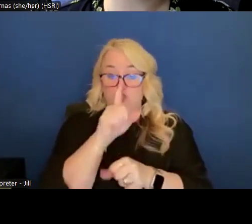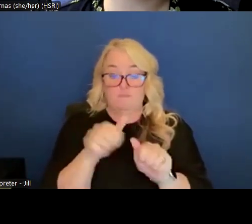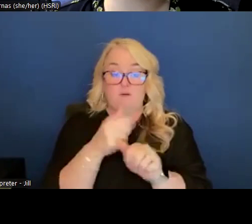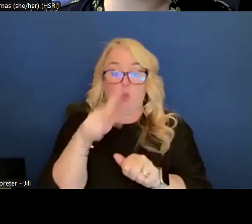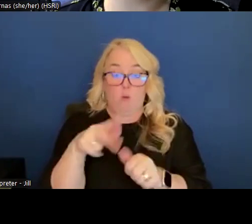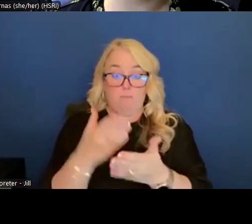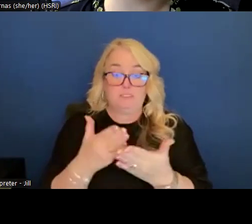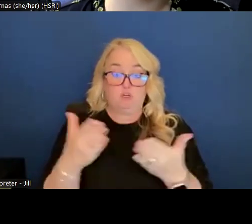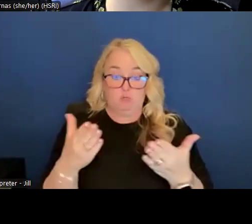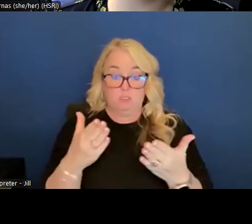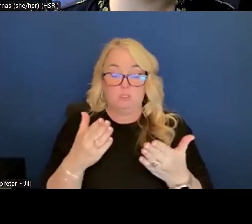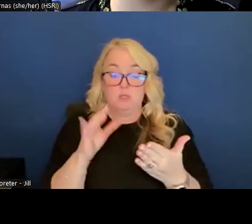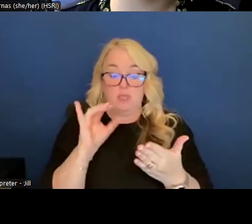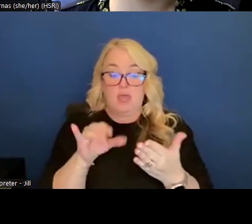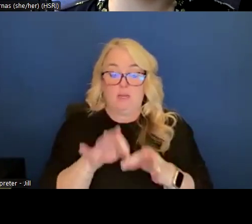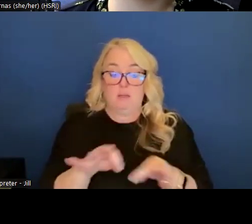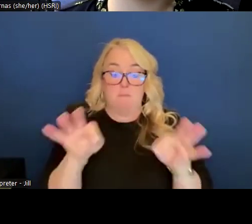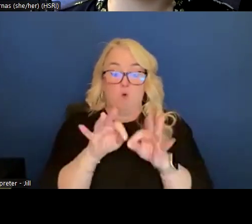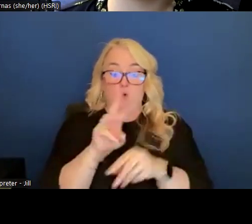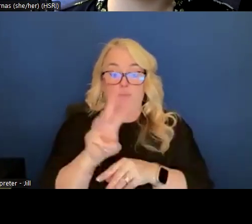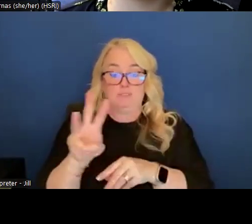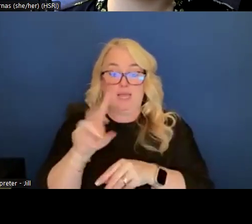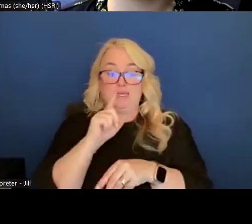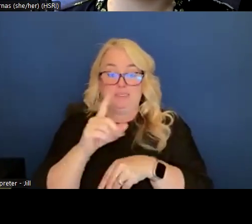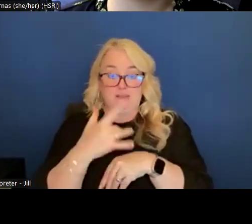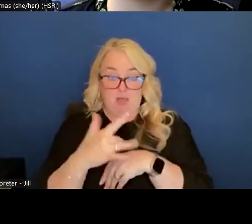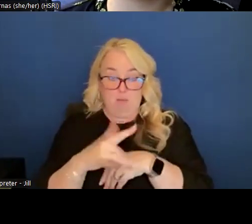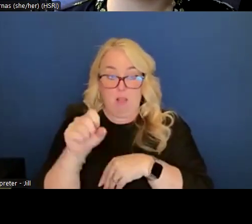materials that this very important website is available.